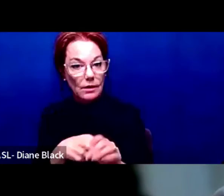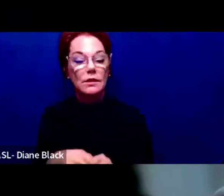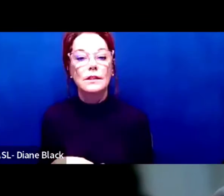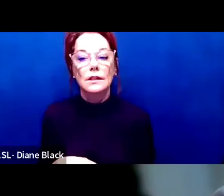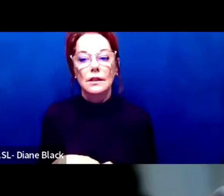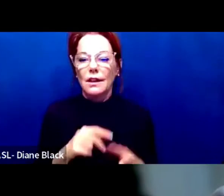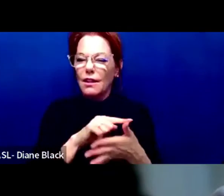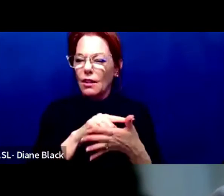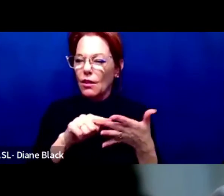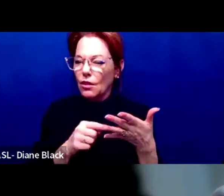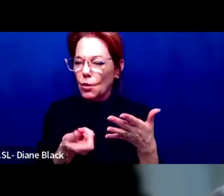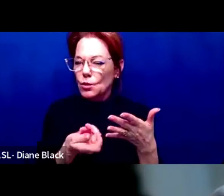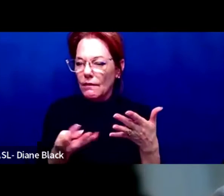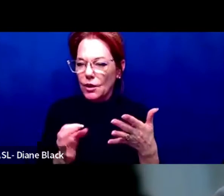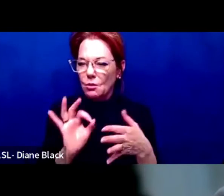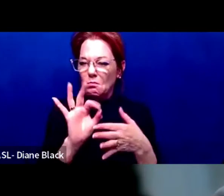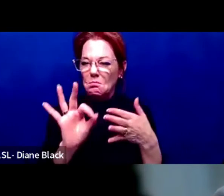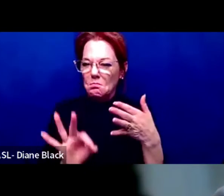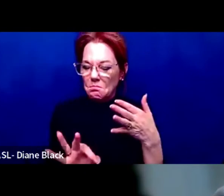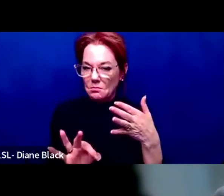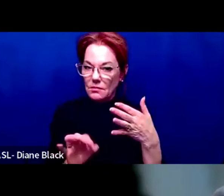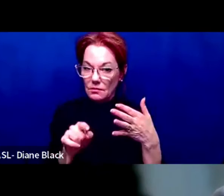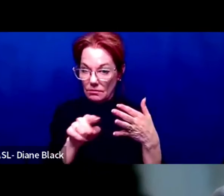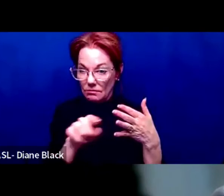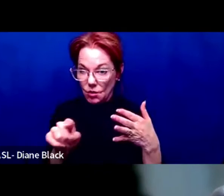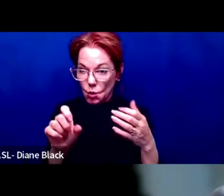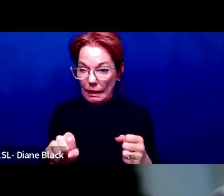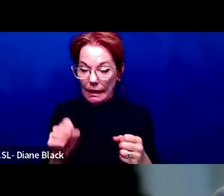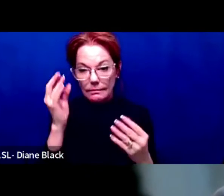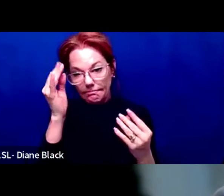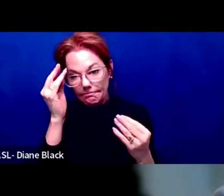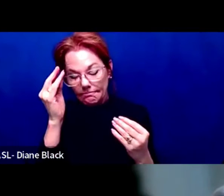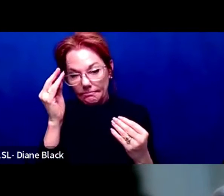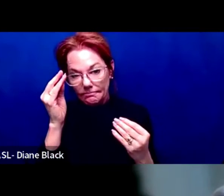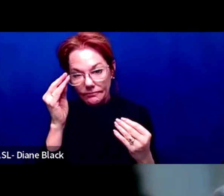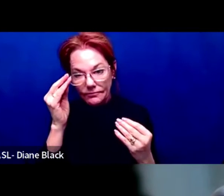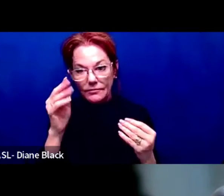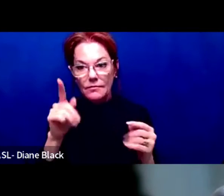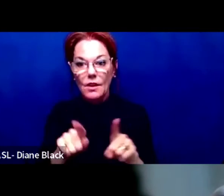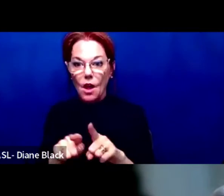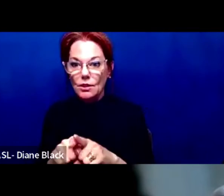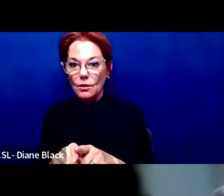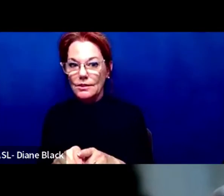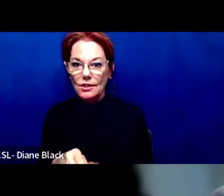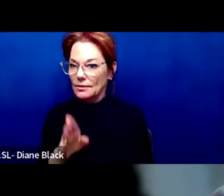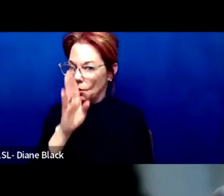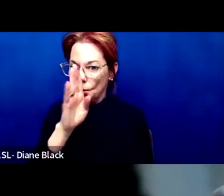a couple of things that I think you could explore, in addition to, you know, cold outreach, right, that may or may not